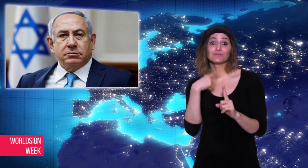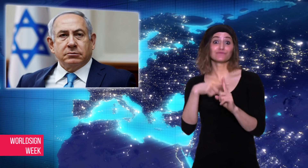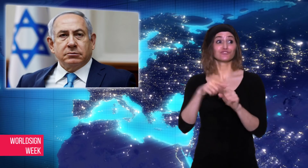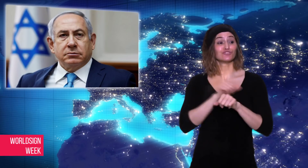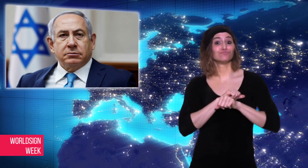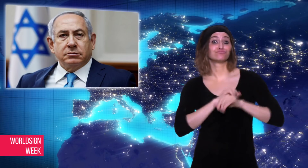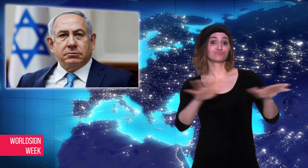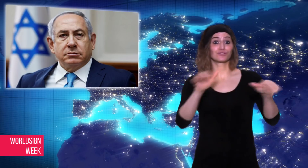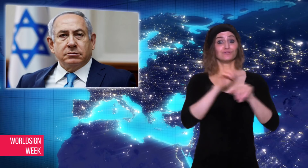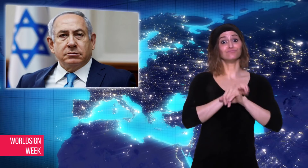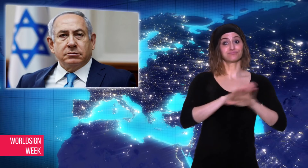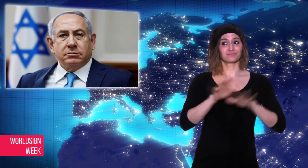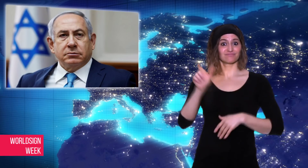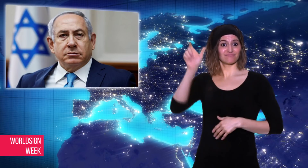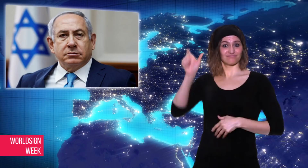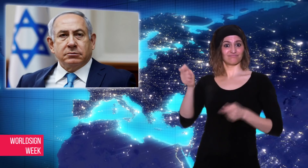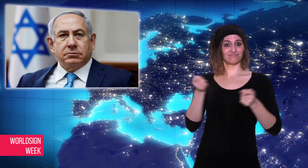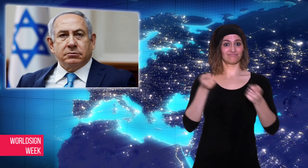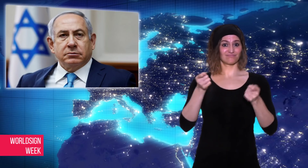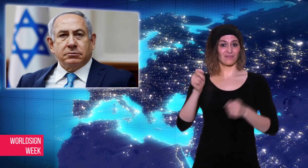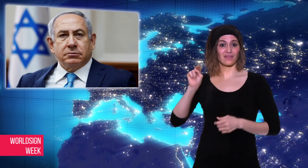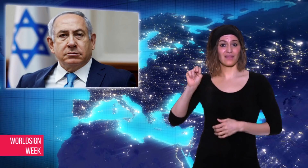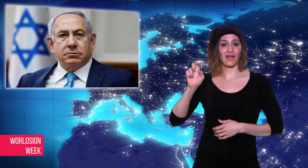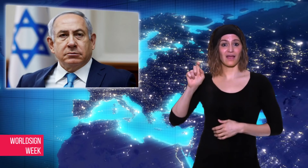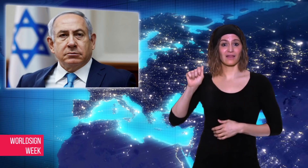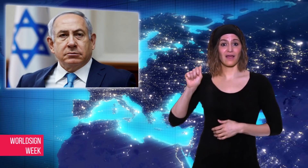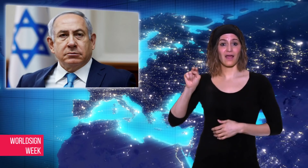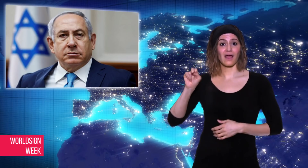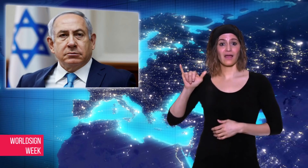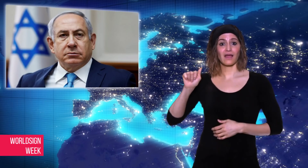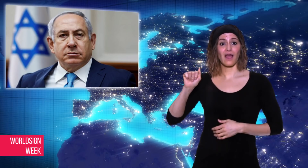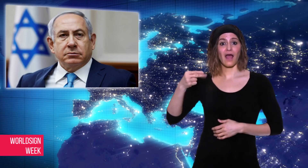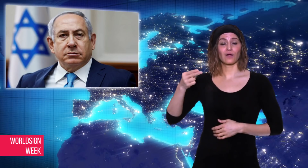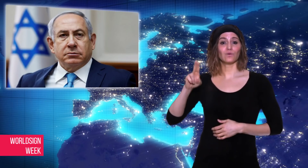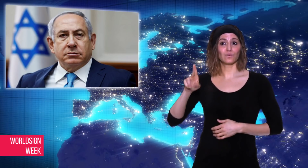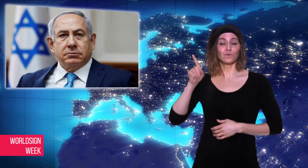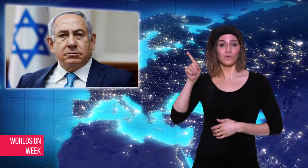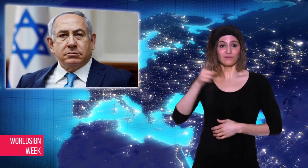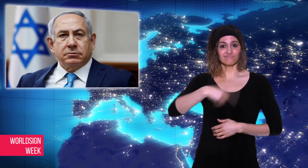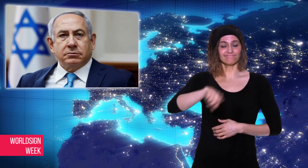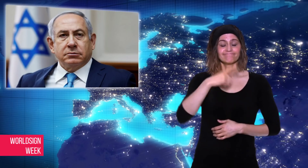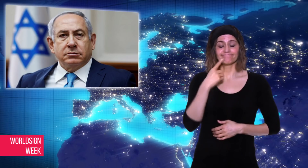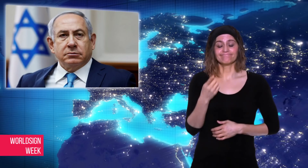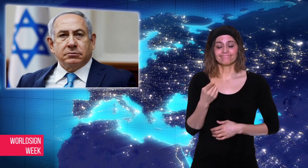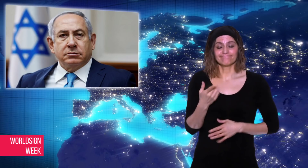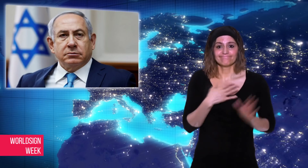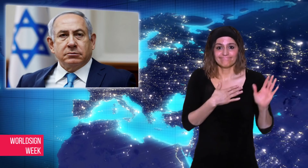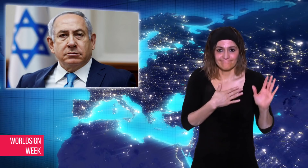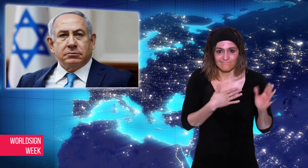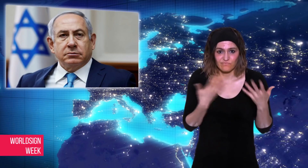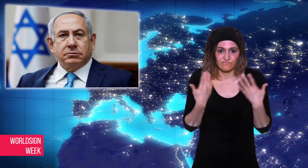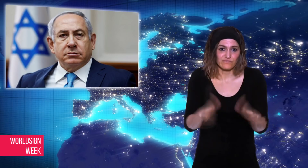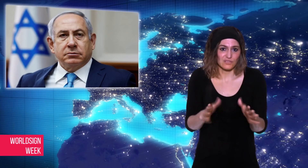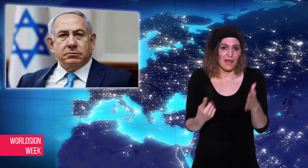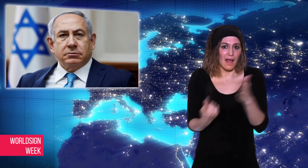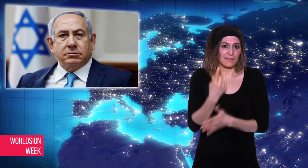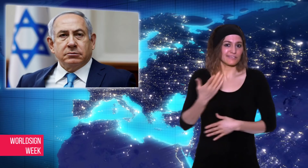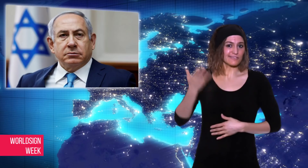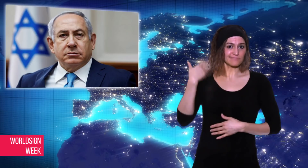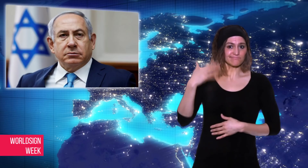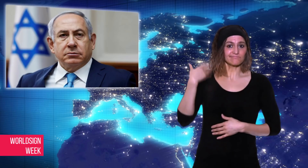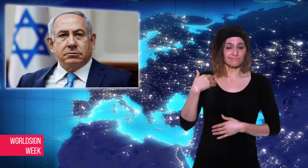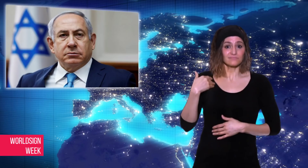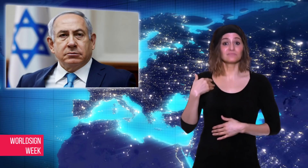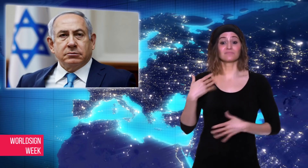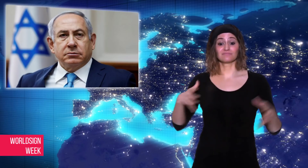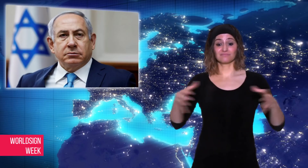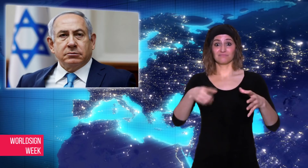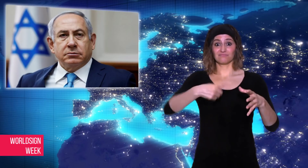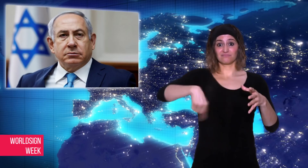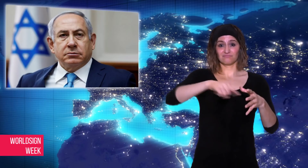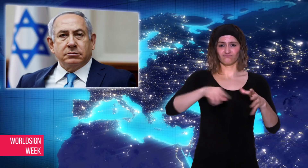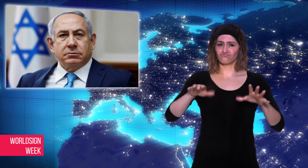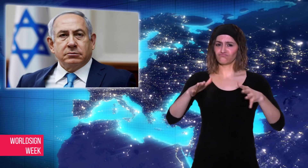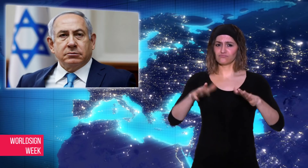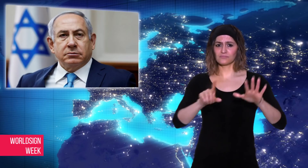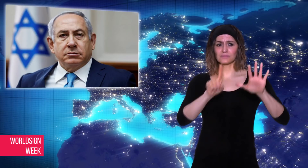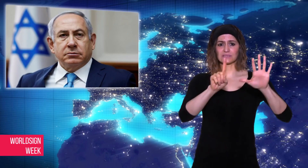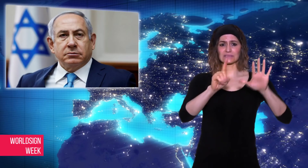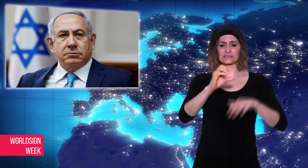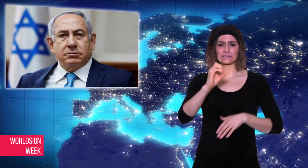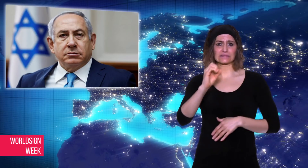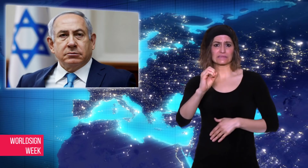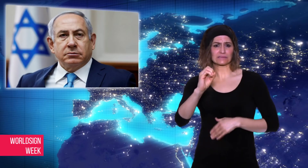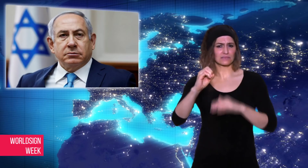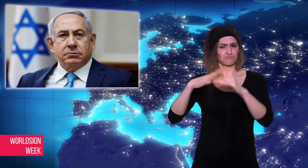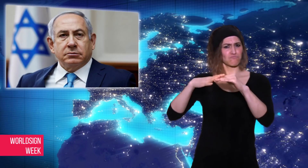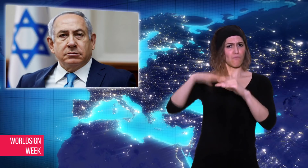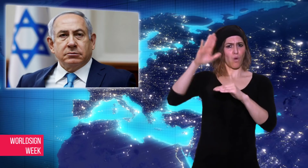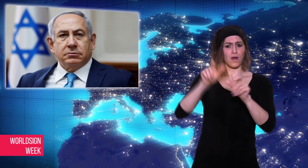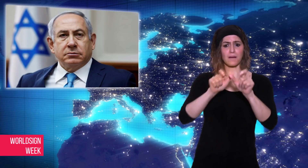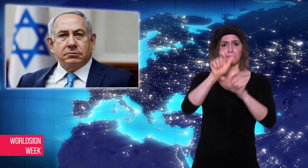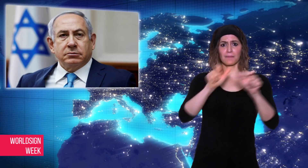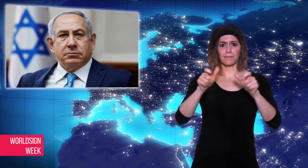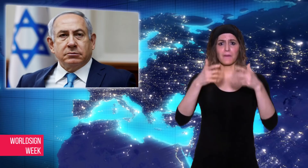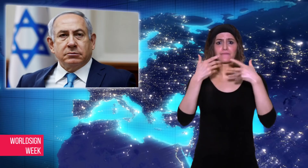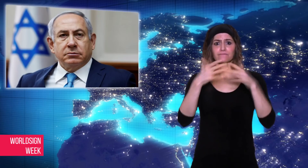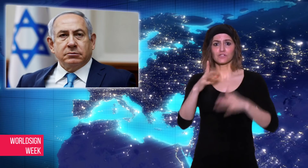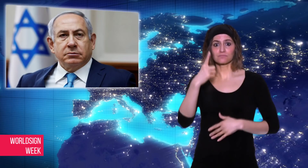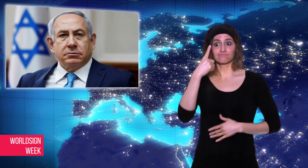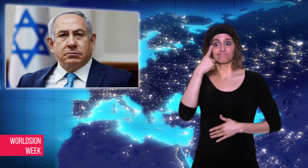coverage on Netanyahu, and over sixty witnesses testified to